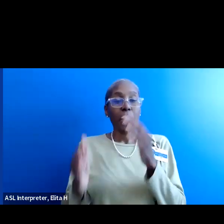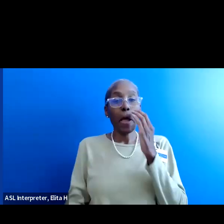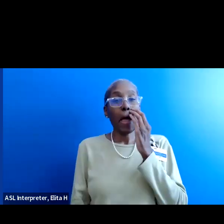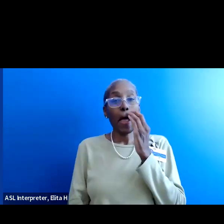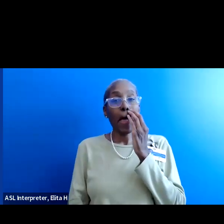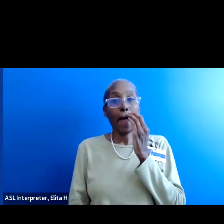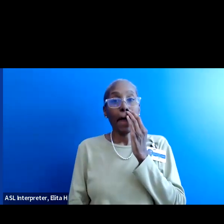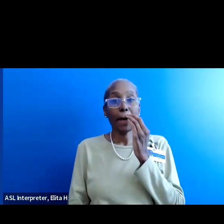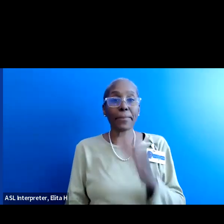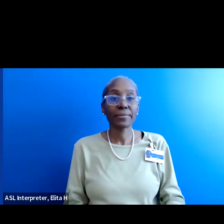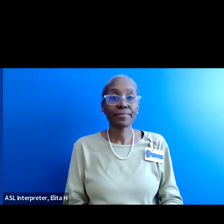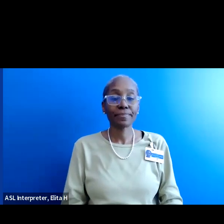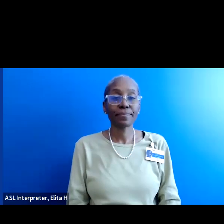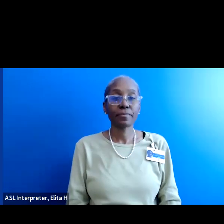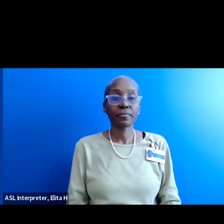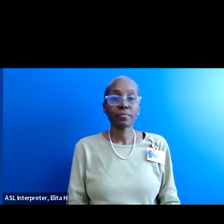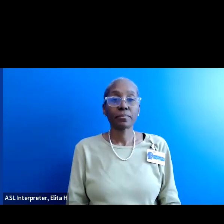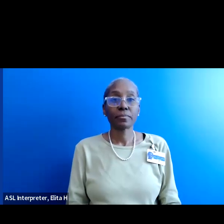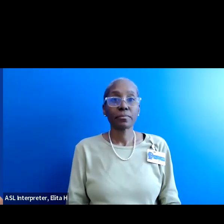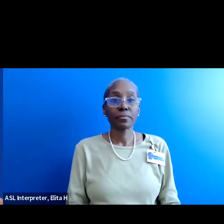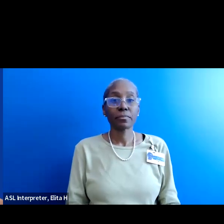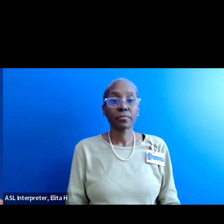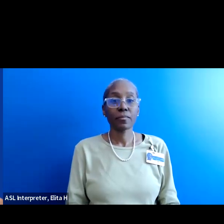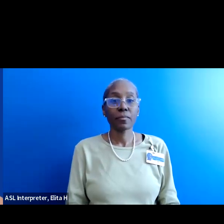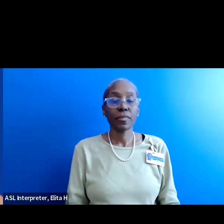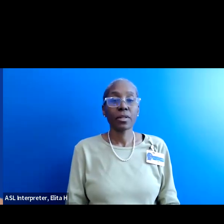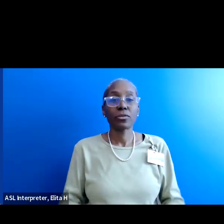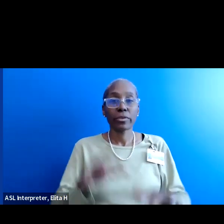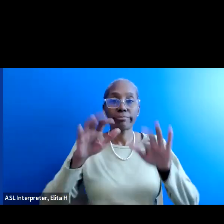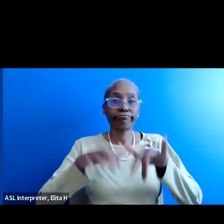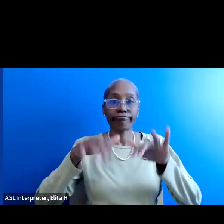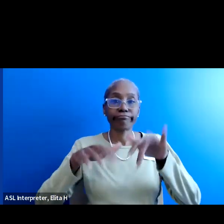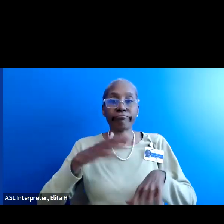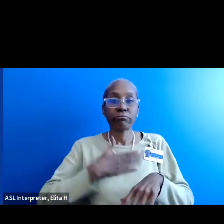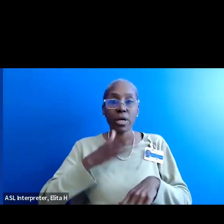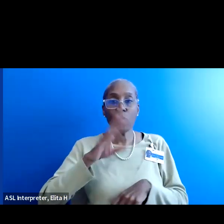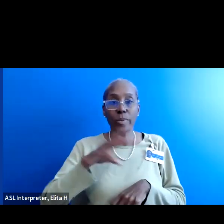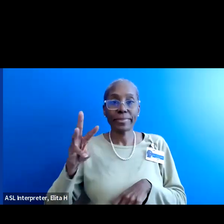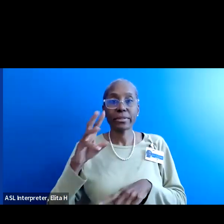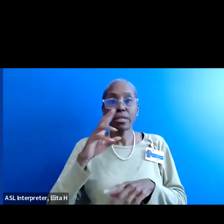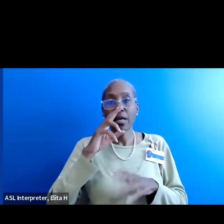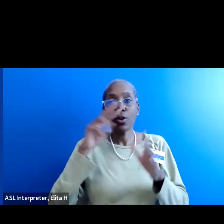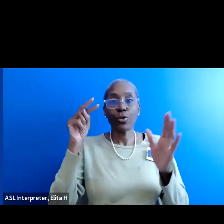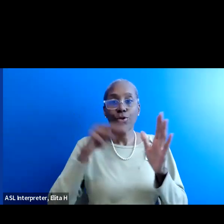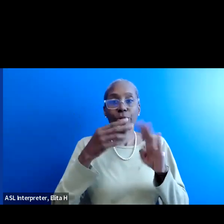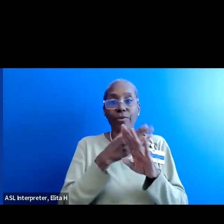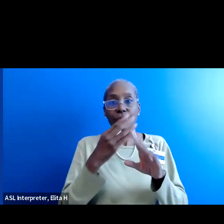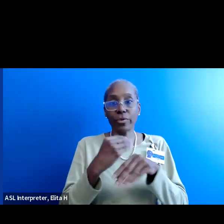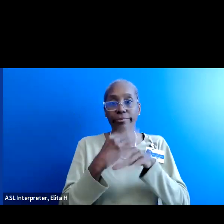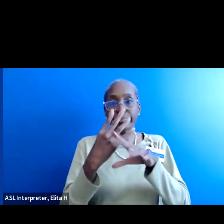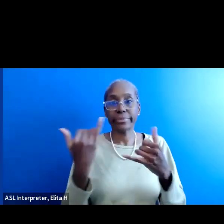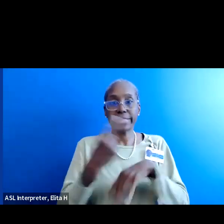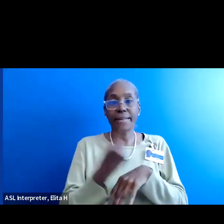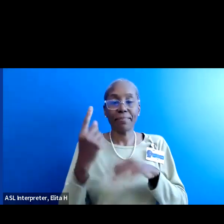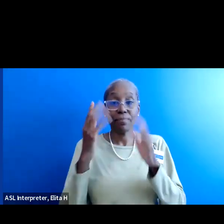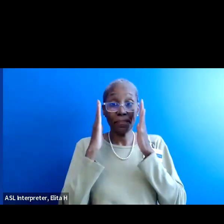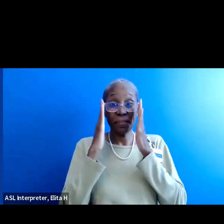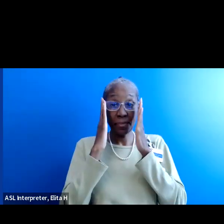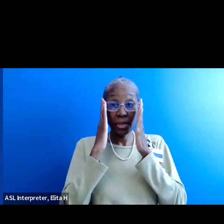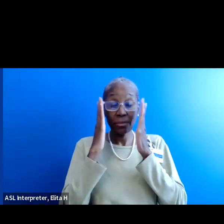So I can visit the website that I looked up before our call today in